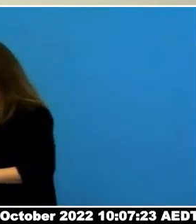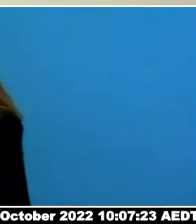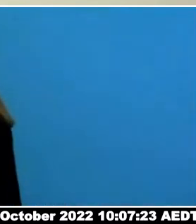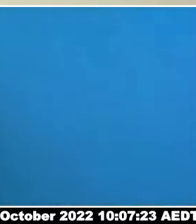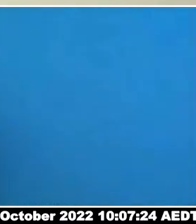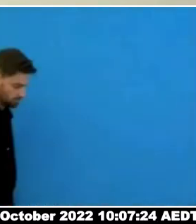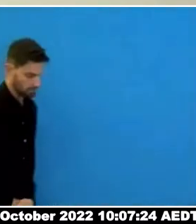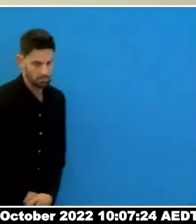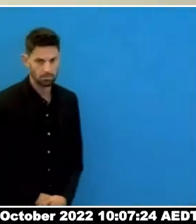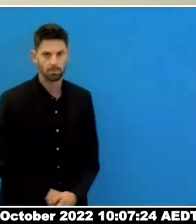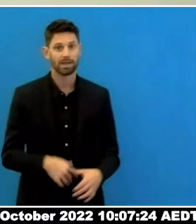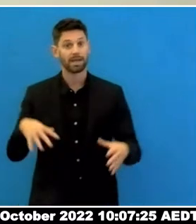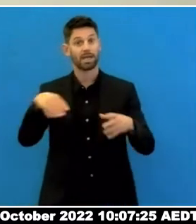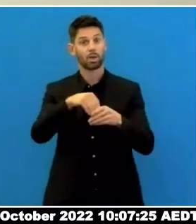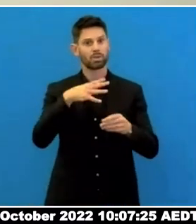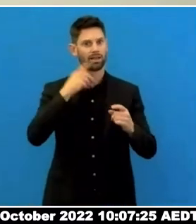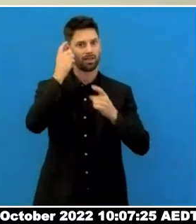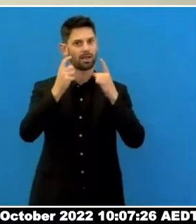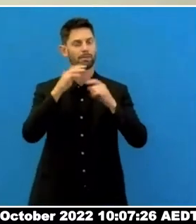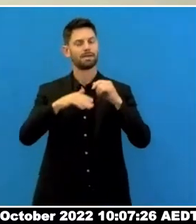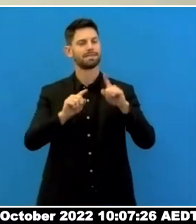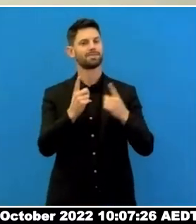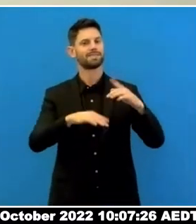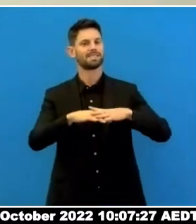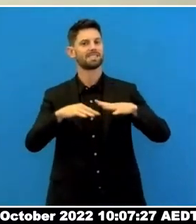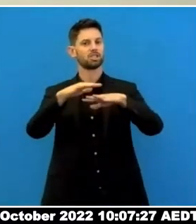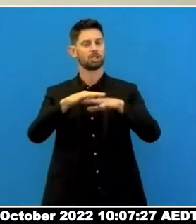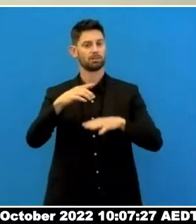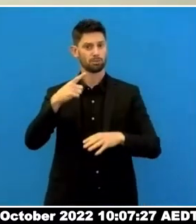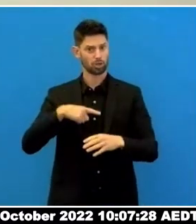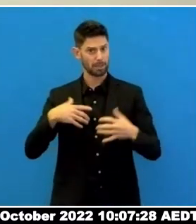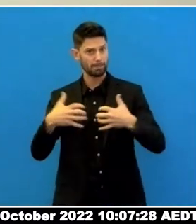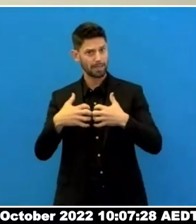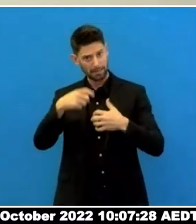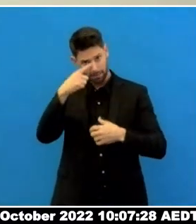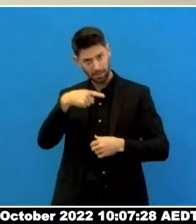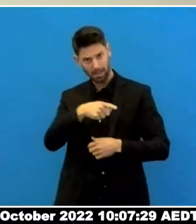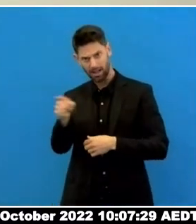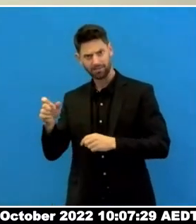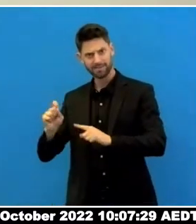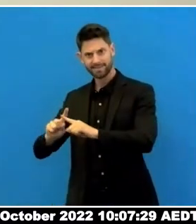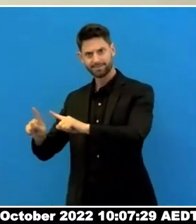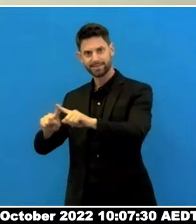can access support services, a lack of intersectional understanding pervades service delivery.